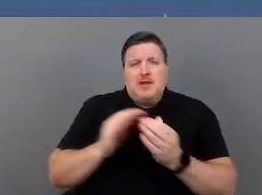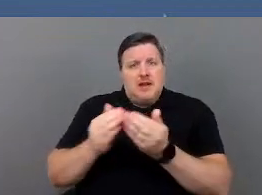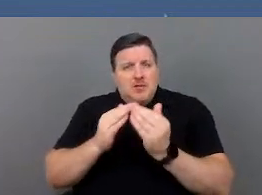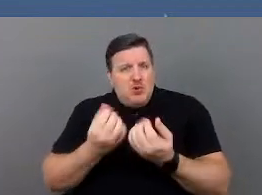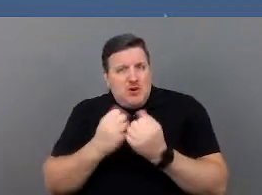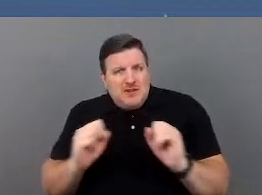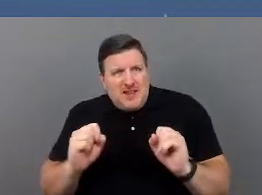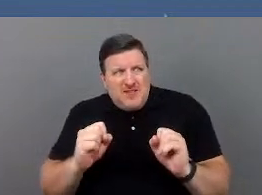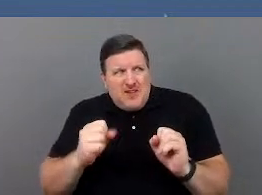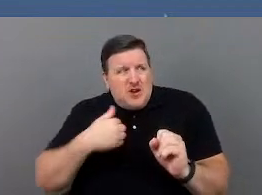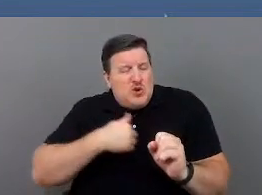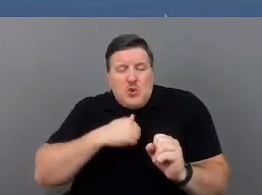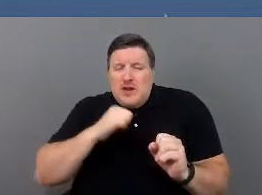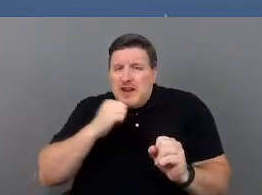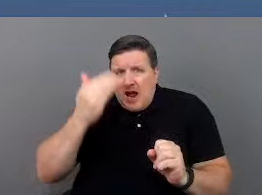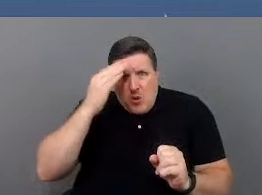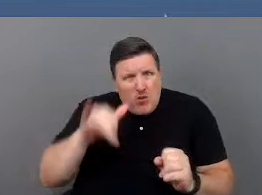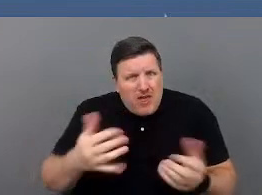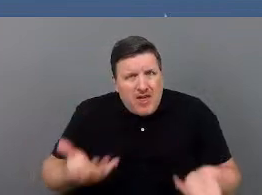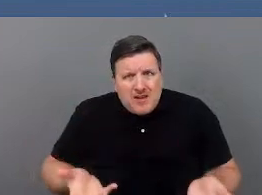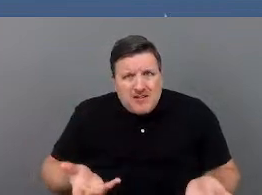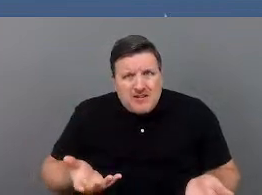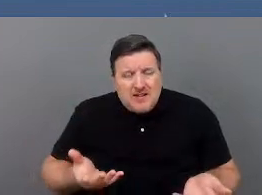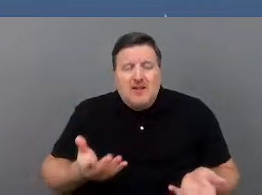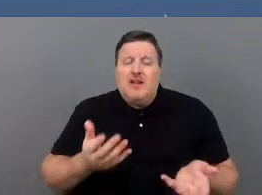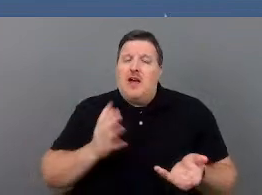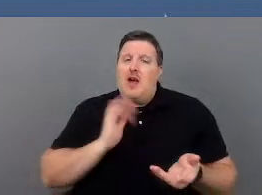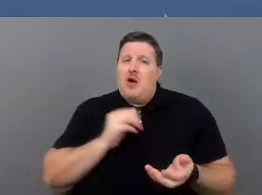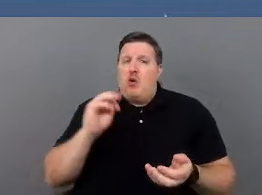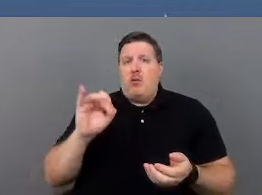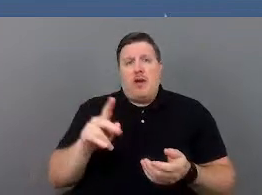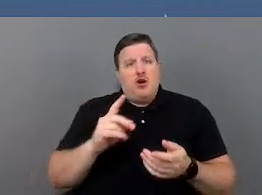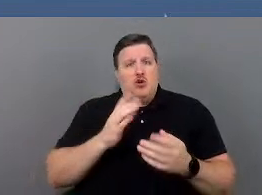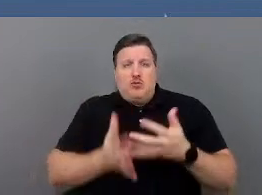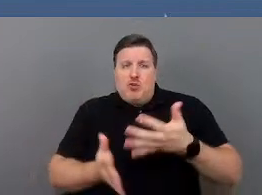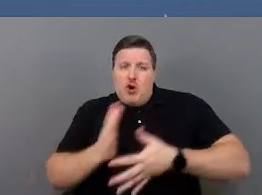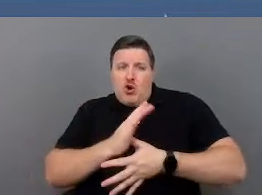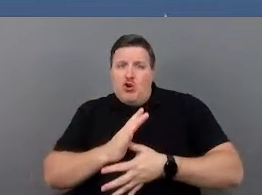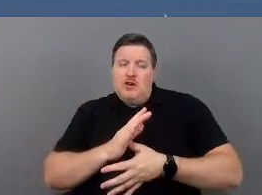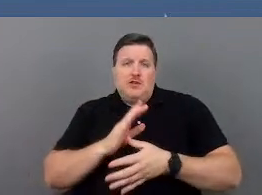OUR MAYOR'S PROMISE TO PURSUE A DEPARTMENT OF PUBLIC SAFETY SEEMS TO HAVE FORGOTTEN SINCE THE ELECTION. THANKS FOR LISTENING.